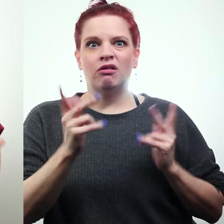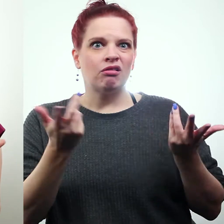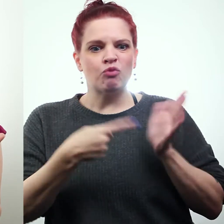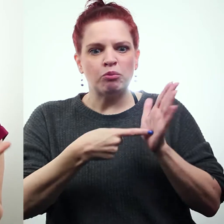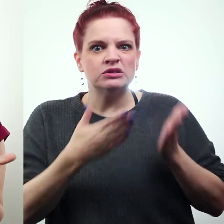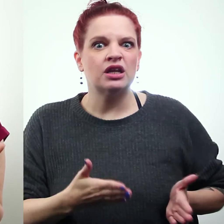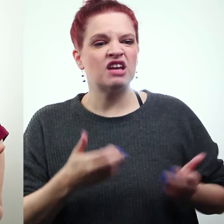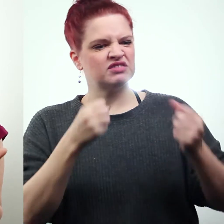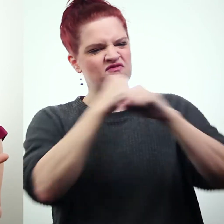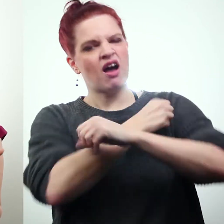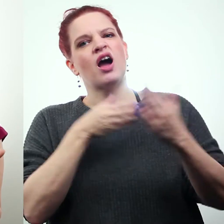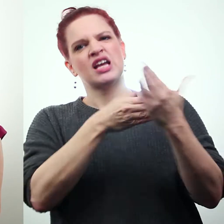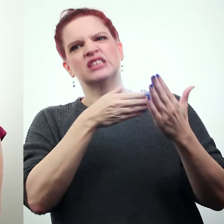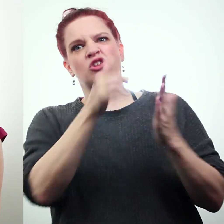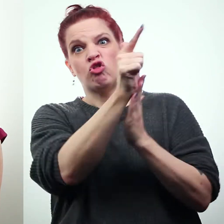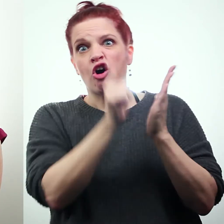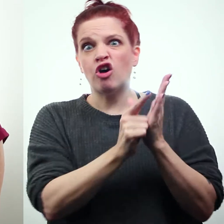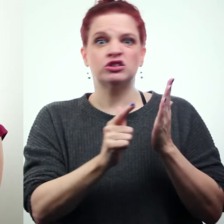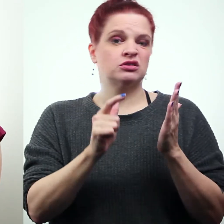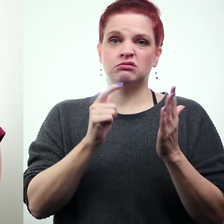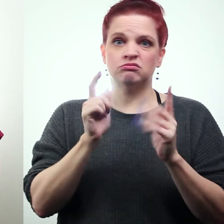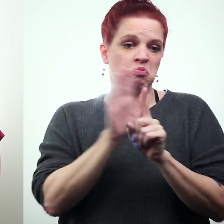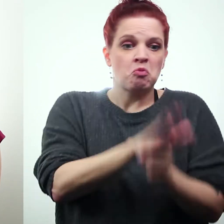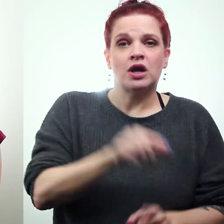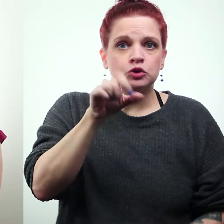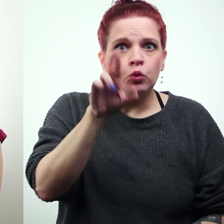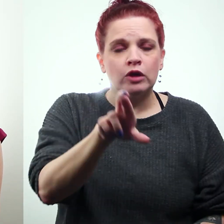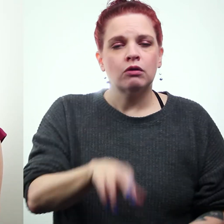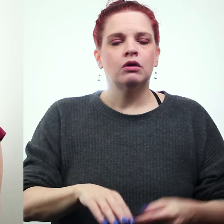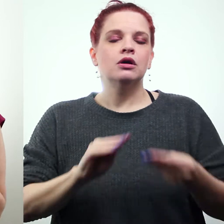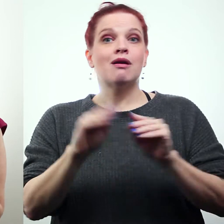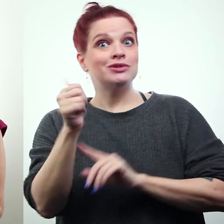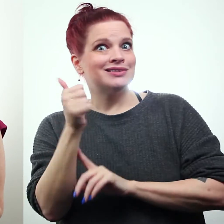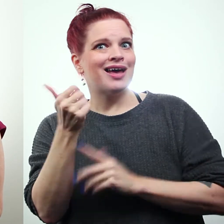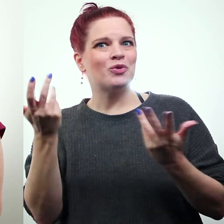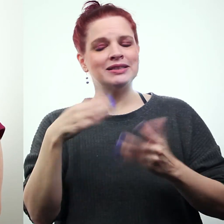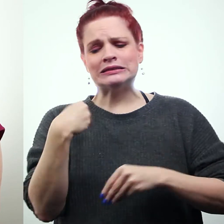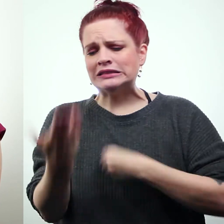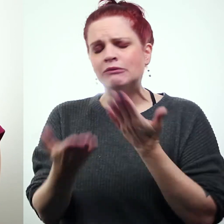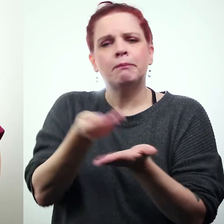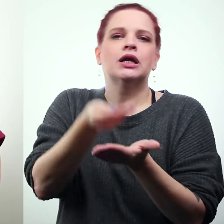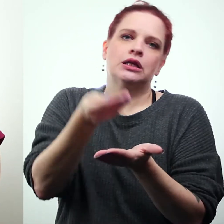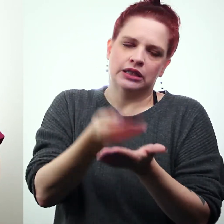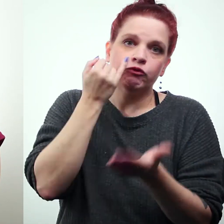Fight against the laws that are out there that are marginalizing the community even more. And then tip number ten is to donate financially, if